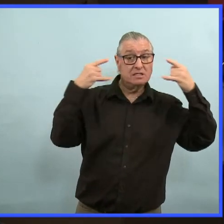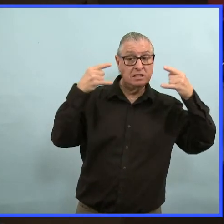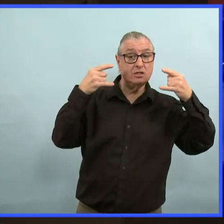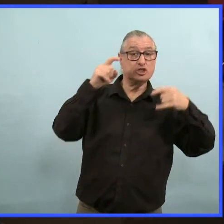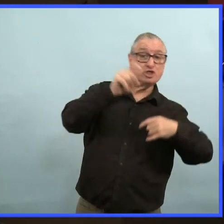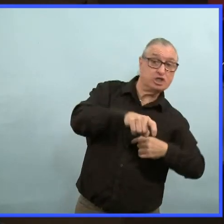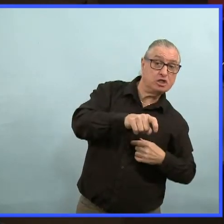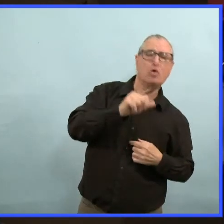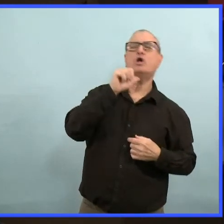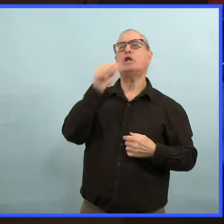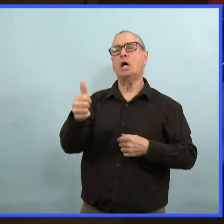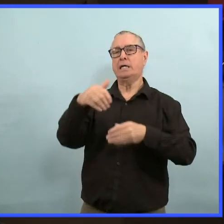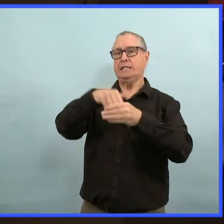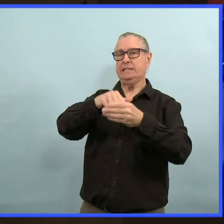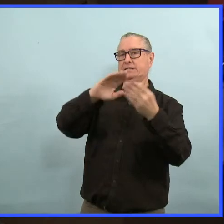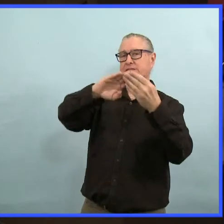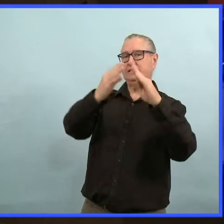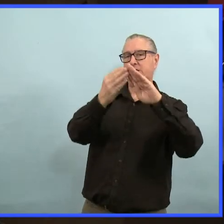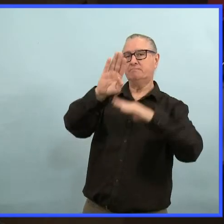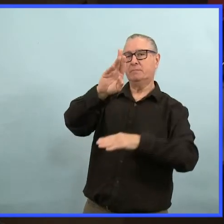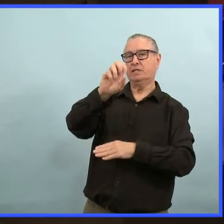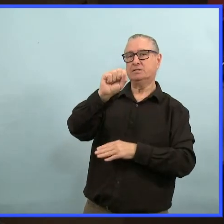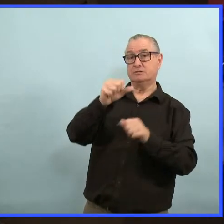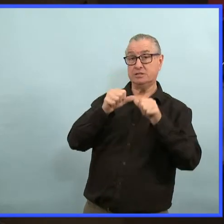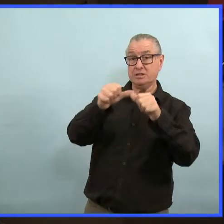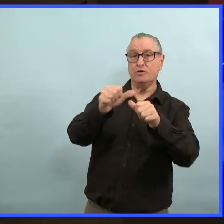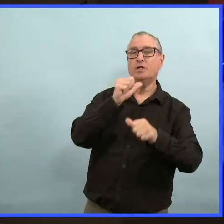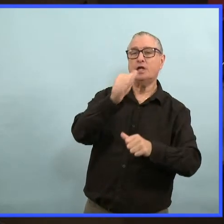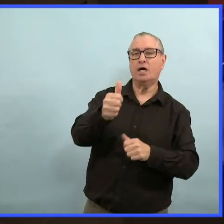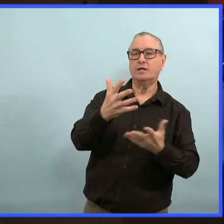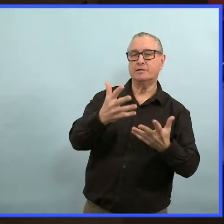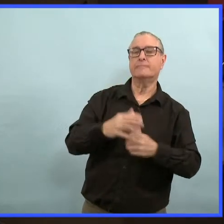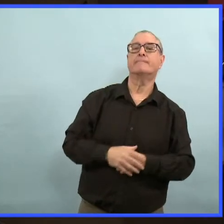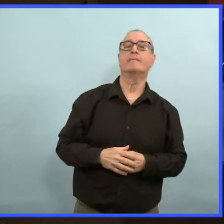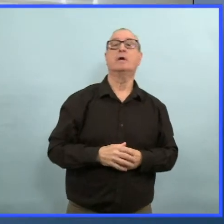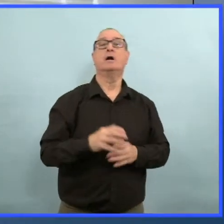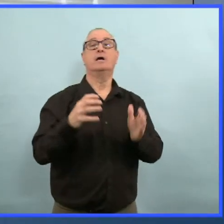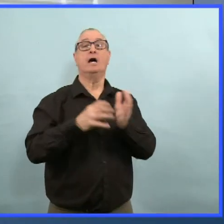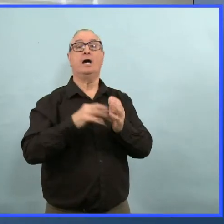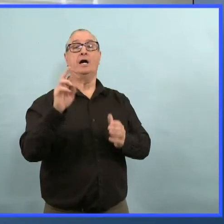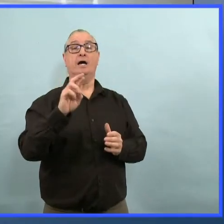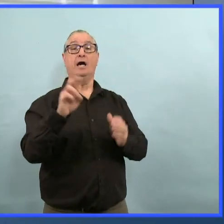and so when we were moving forward from public health restrictions to recommendations part